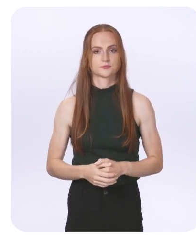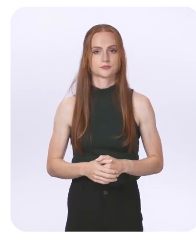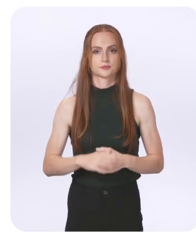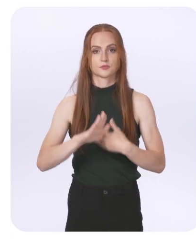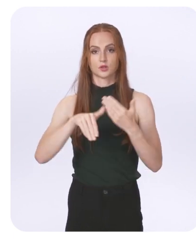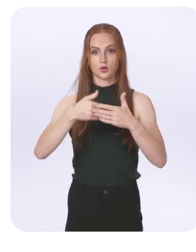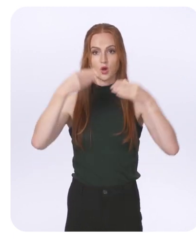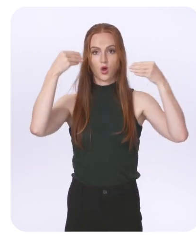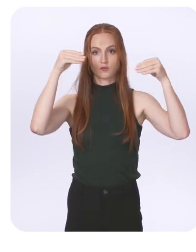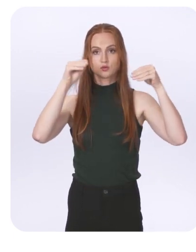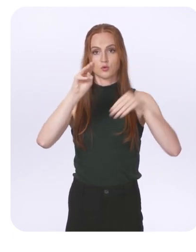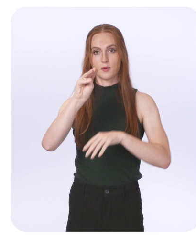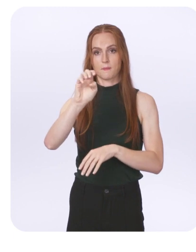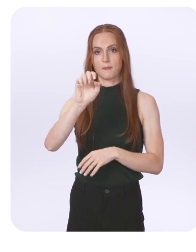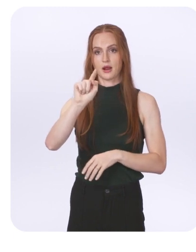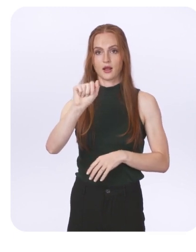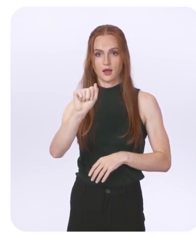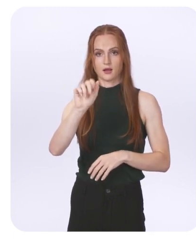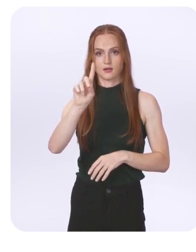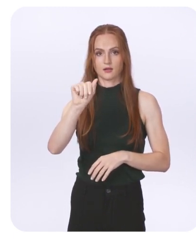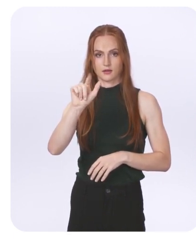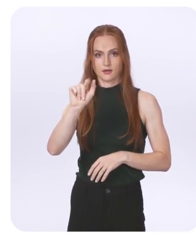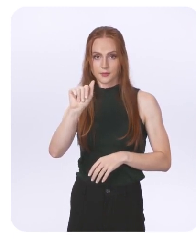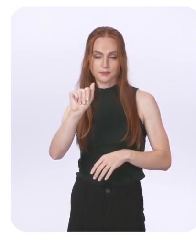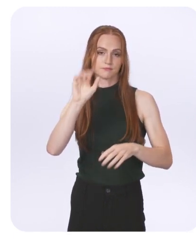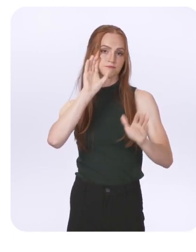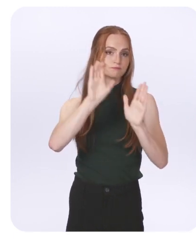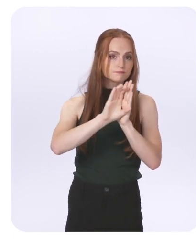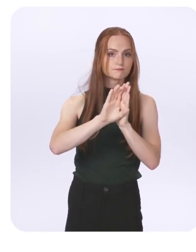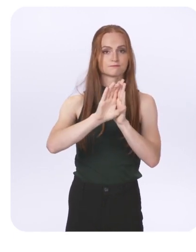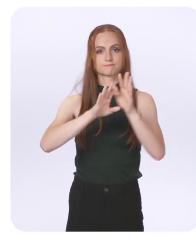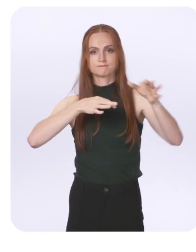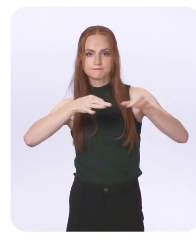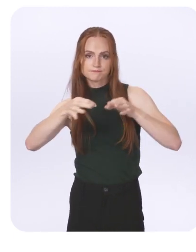Here is a view of the analytics page where you can track your preorders.